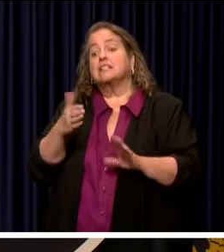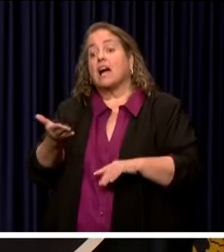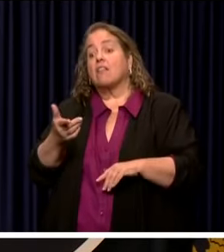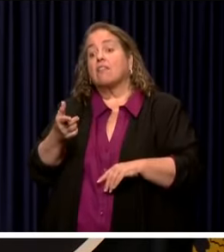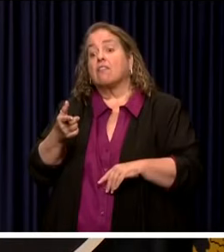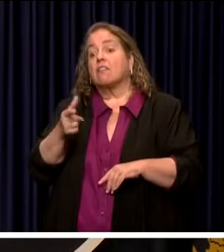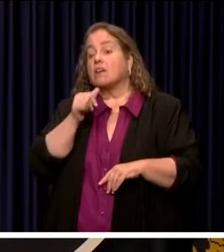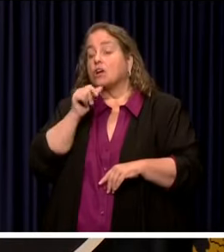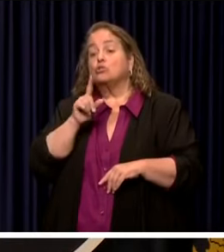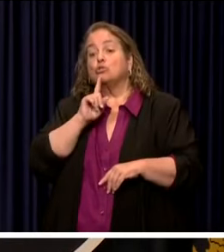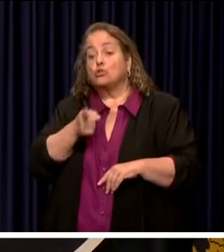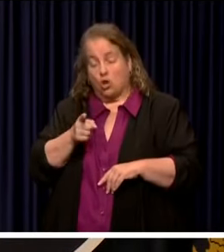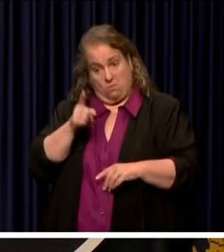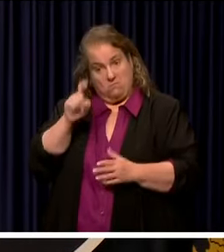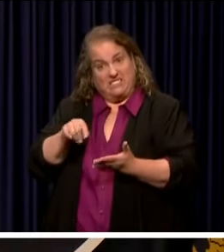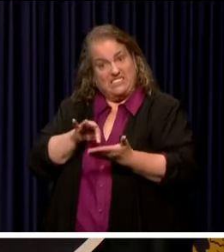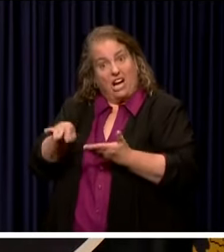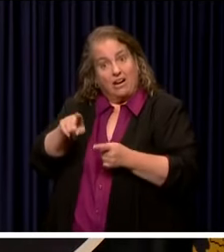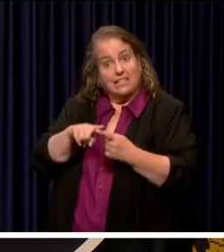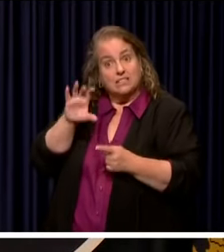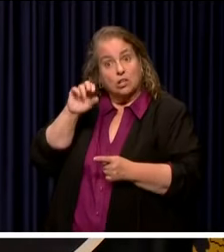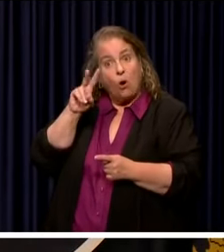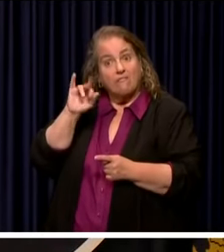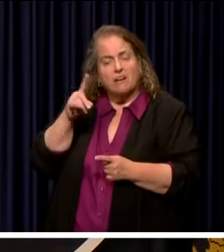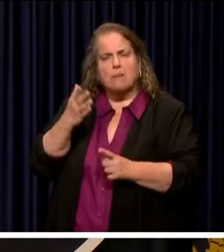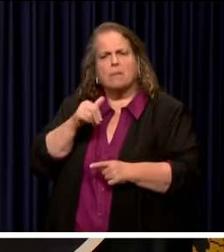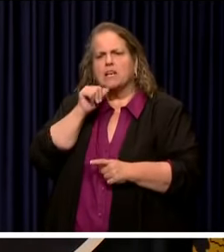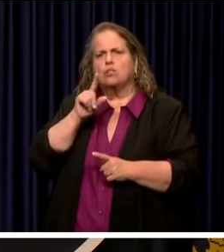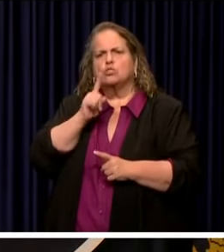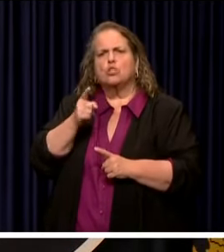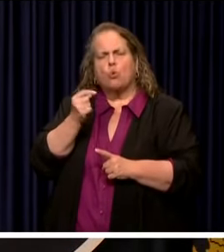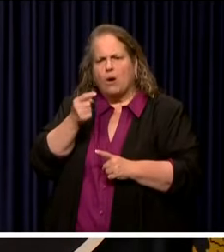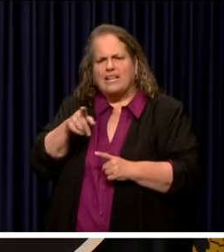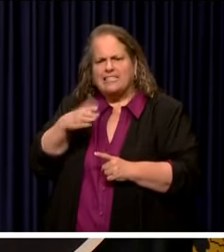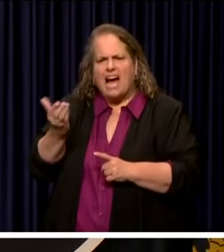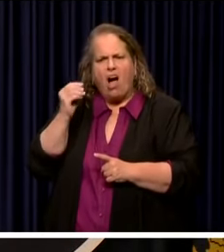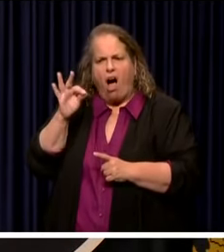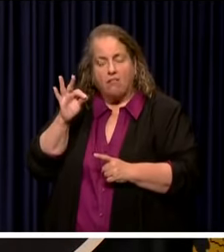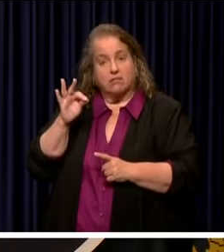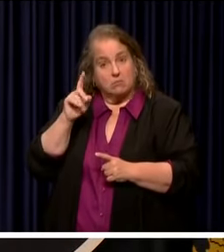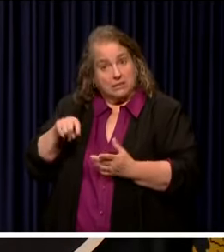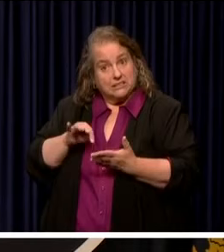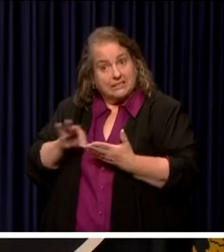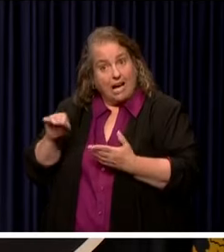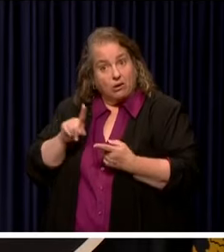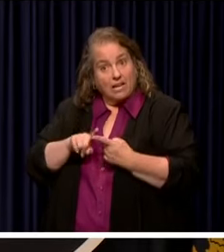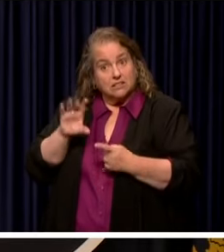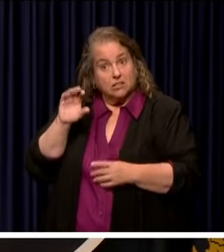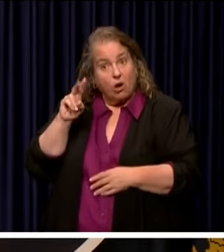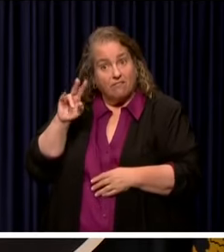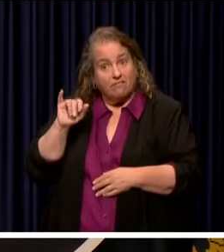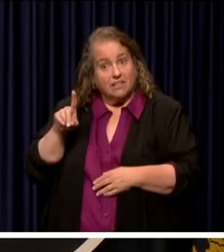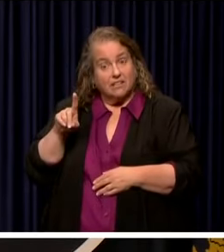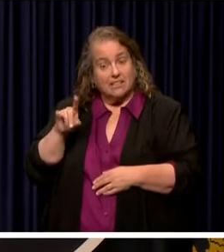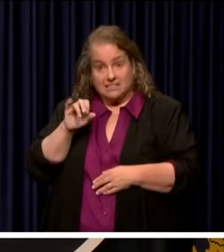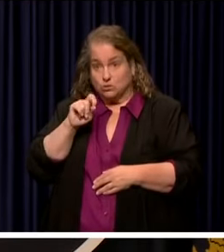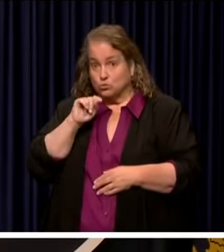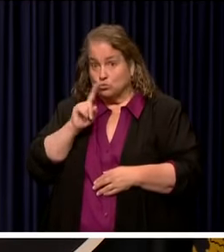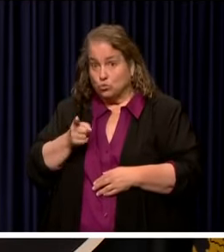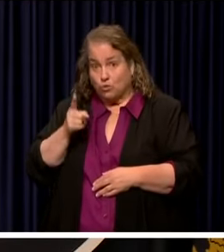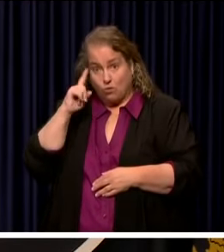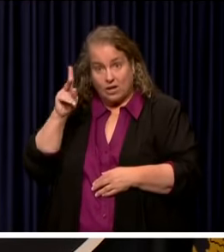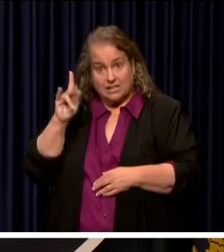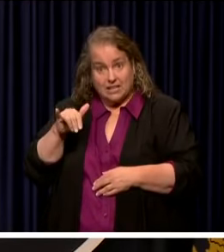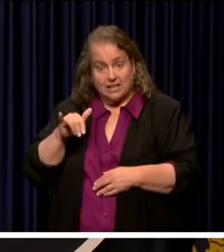AND SO I THINK THIS IS THE RIGHT